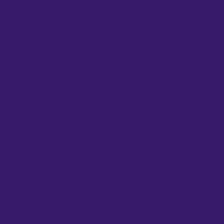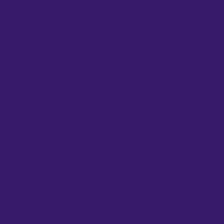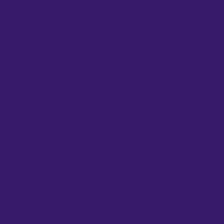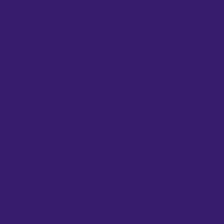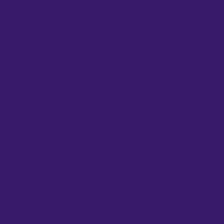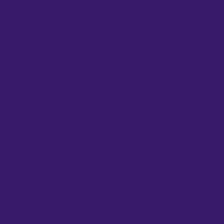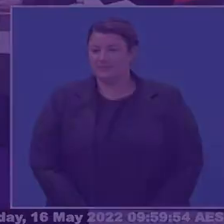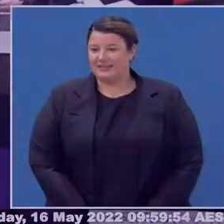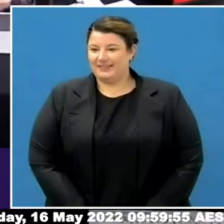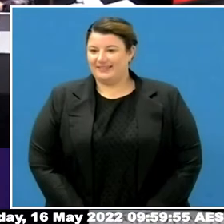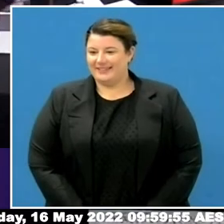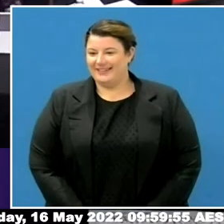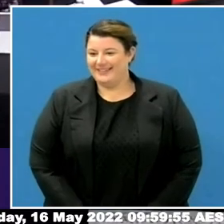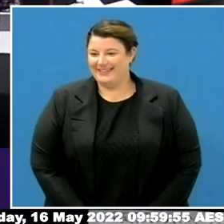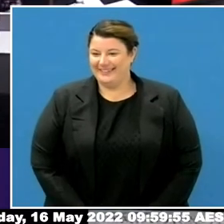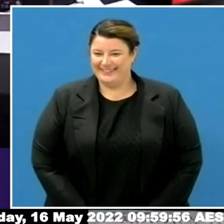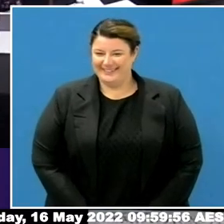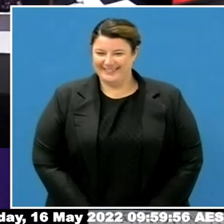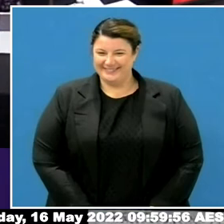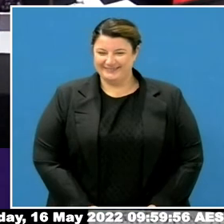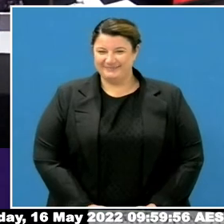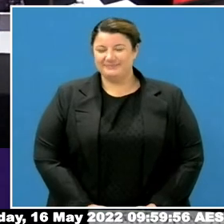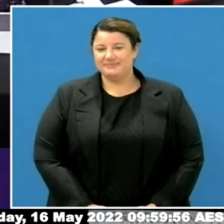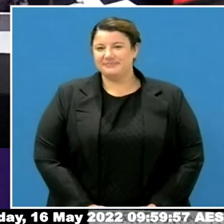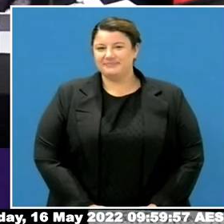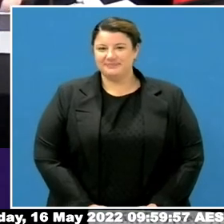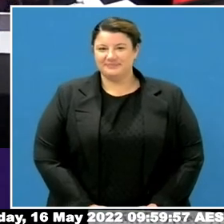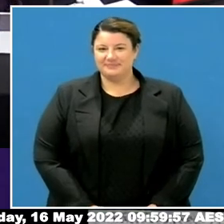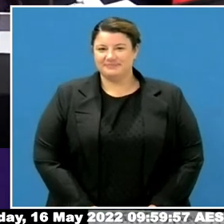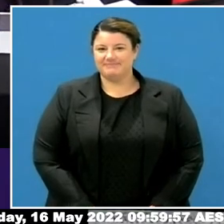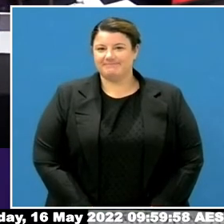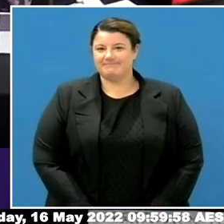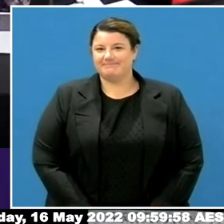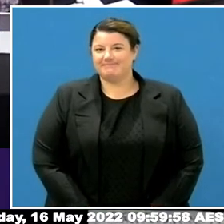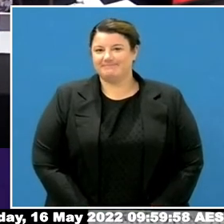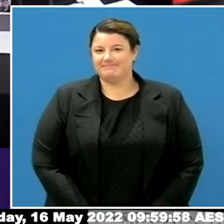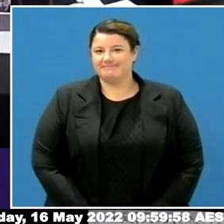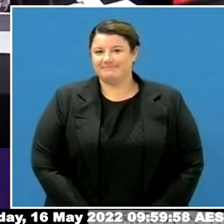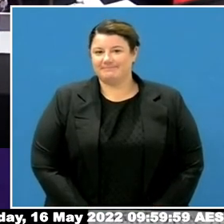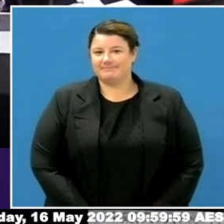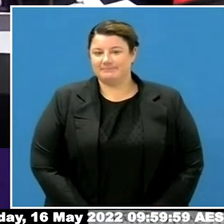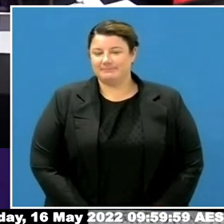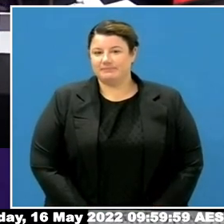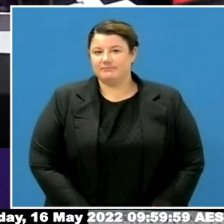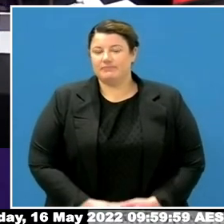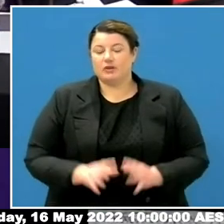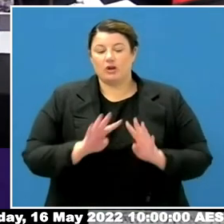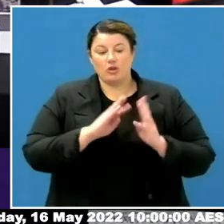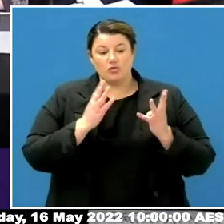The Royal Commission into Violence, Abuse, Neglect and